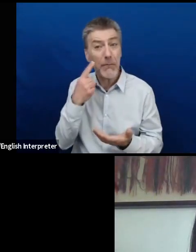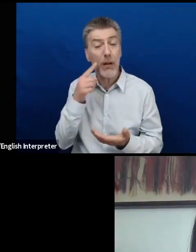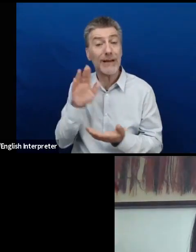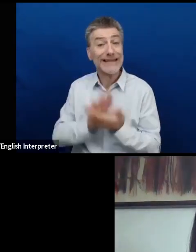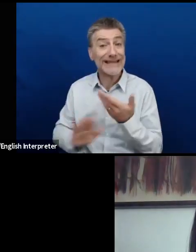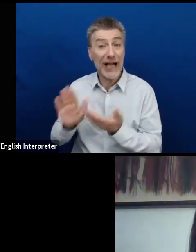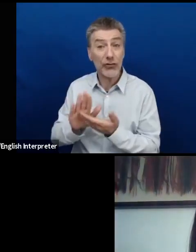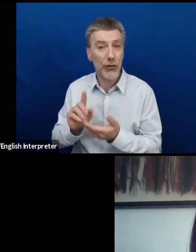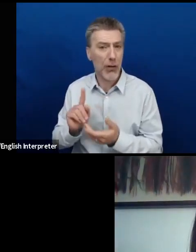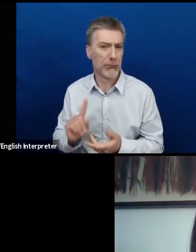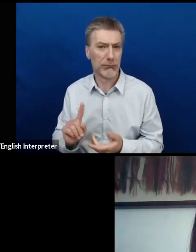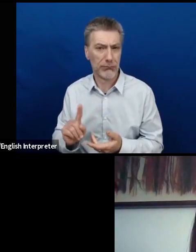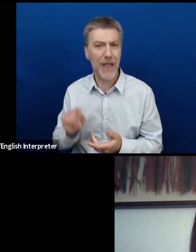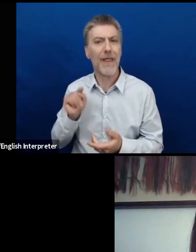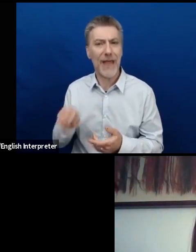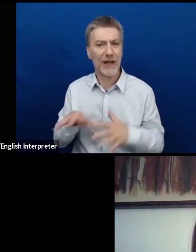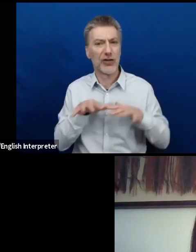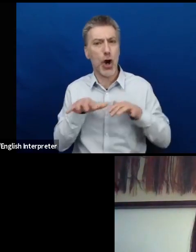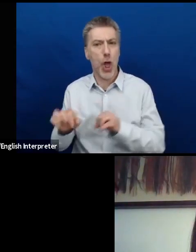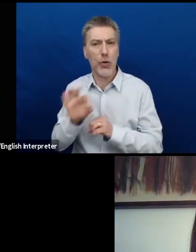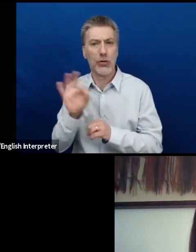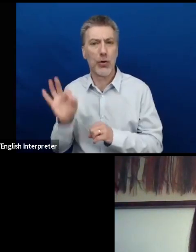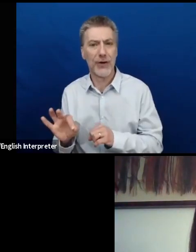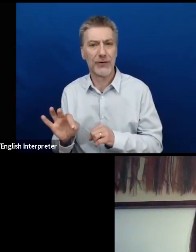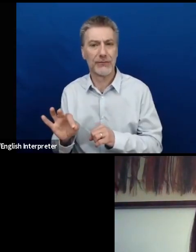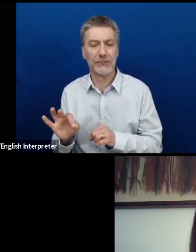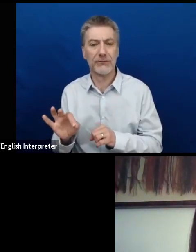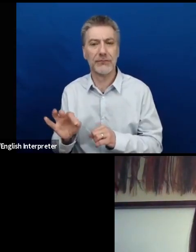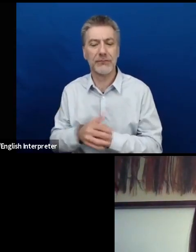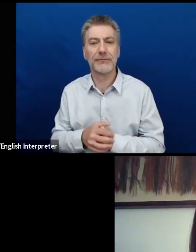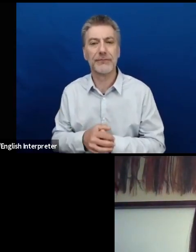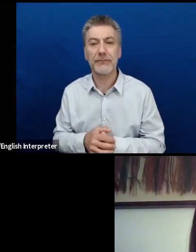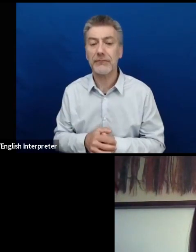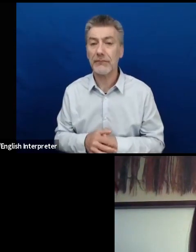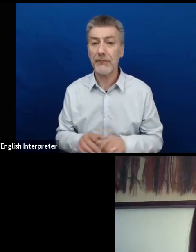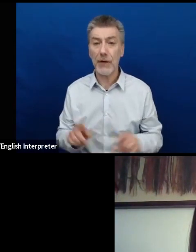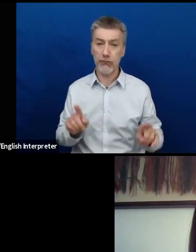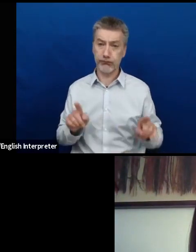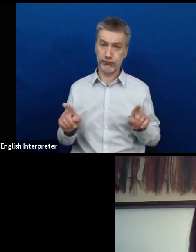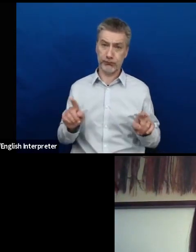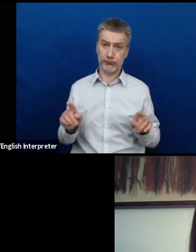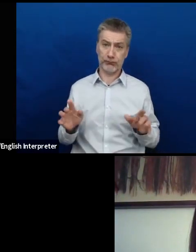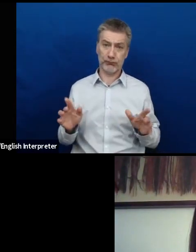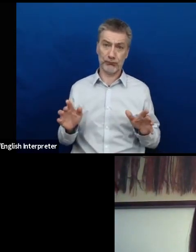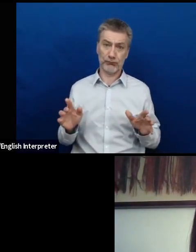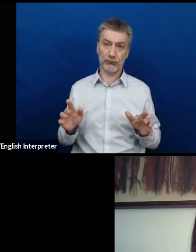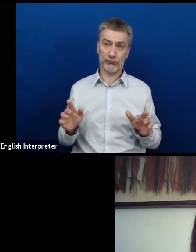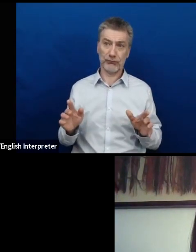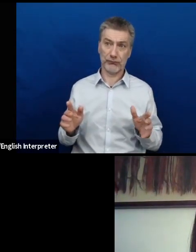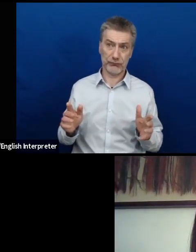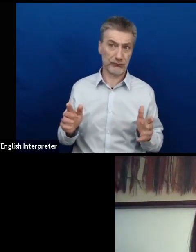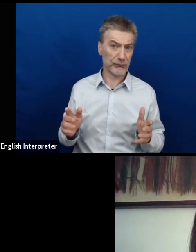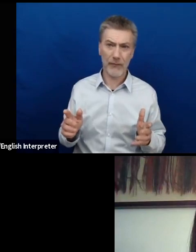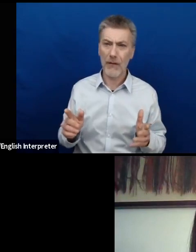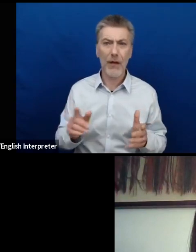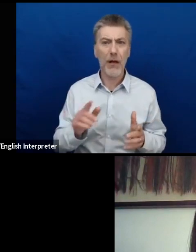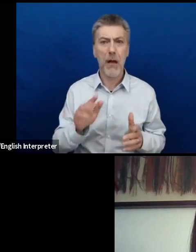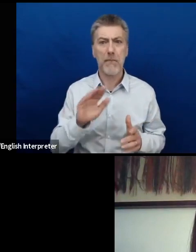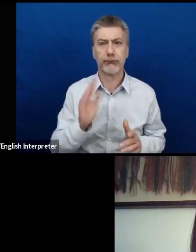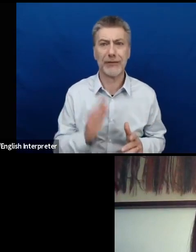haven't been constructed in or by nations but by imperial processes and